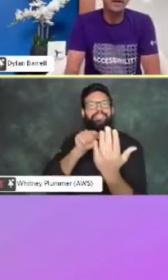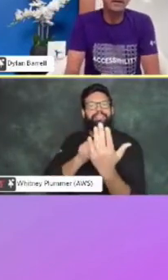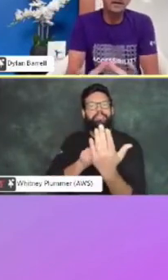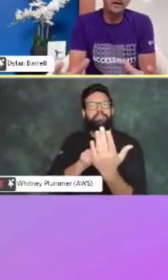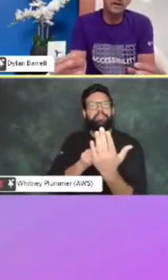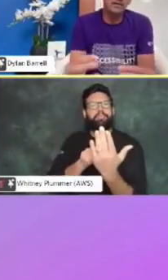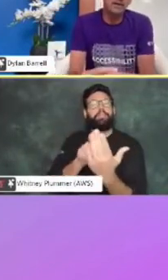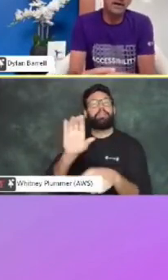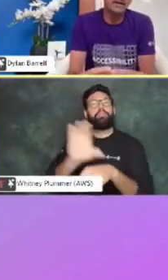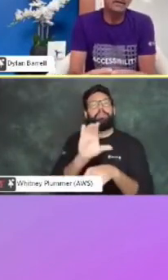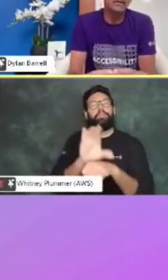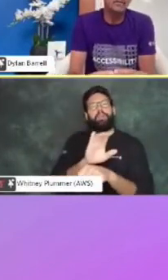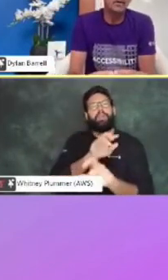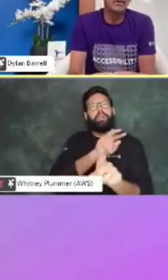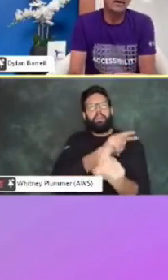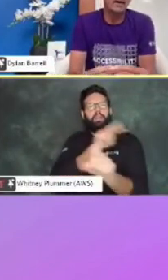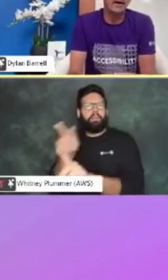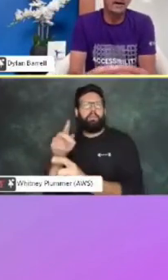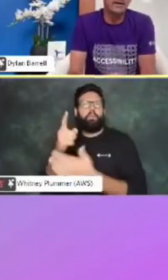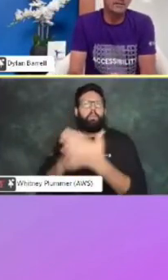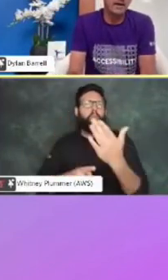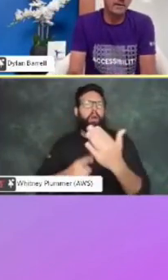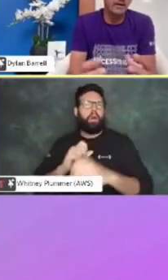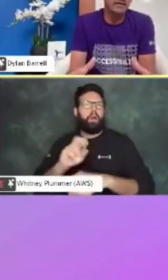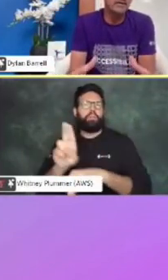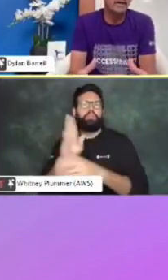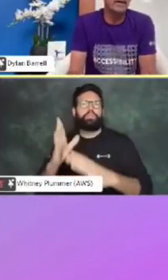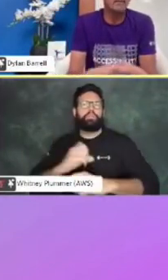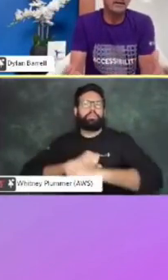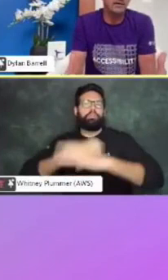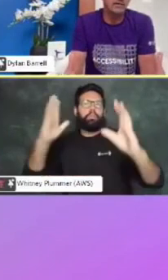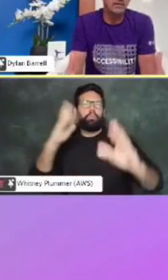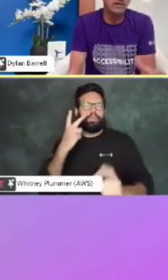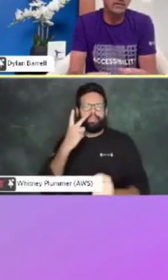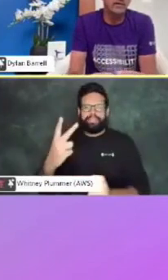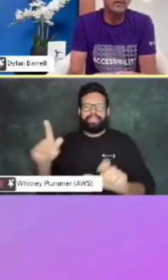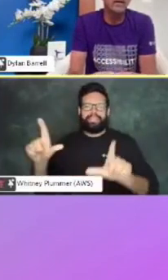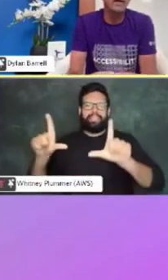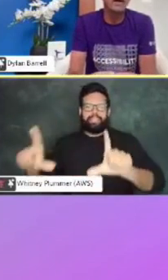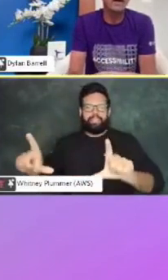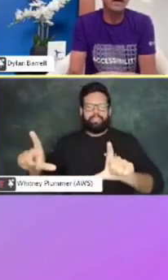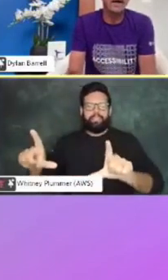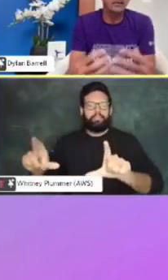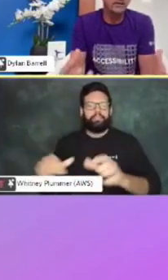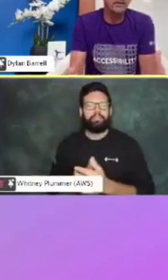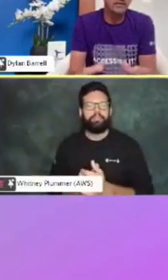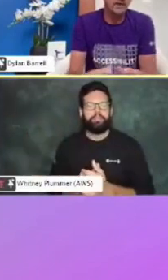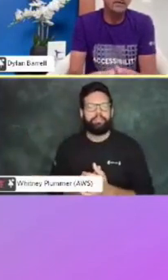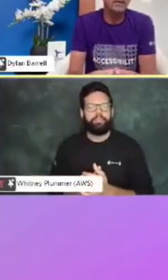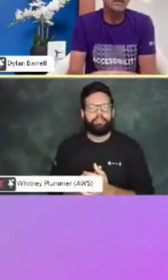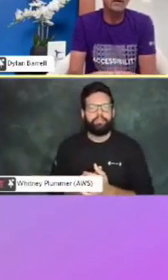And then we can combine that with an other understanding about the user interface and with the semantics